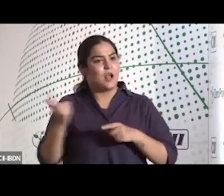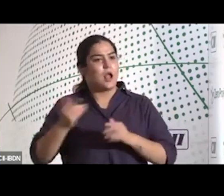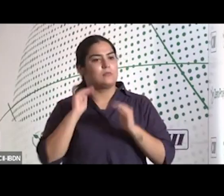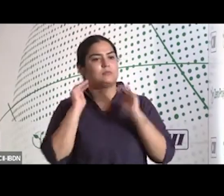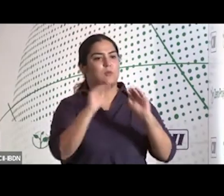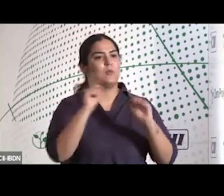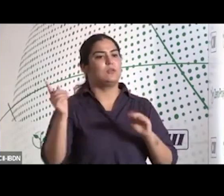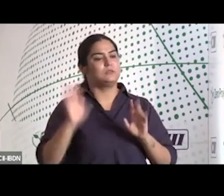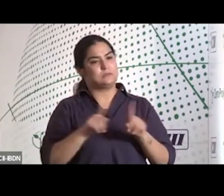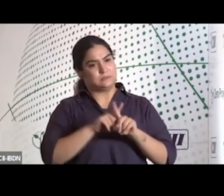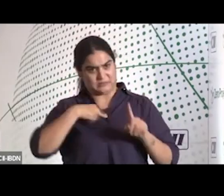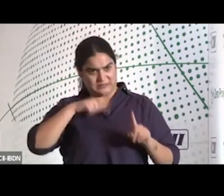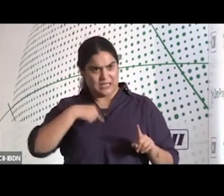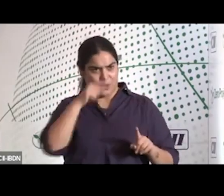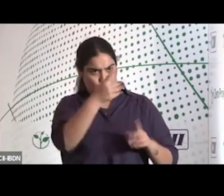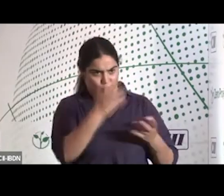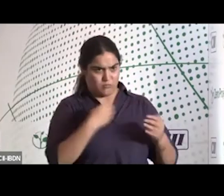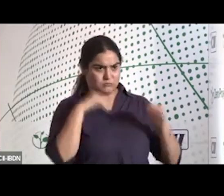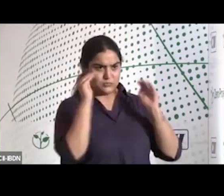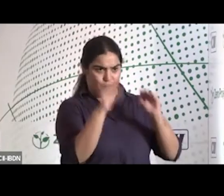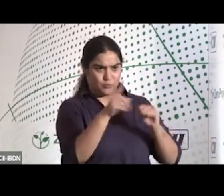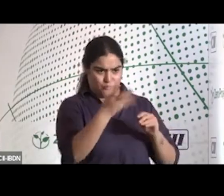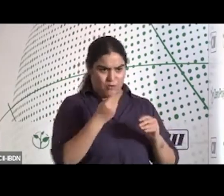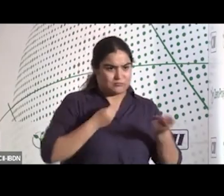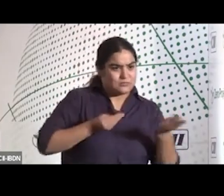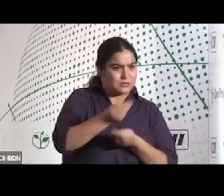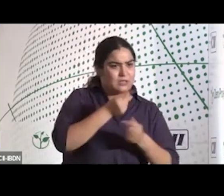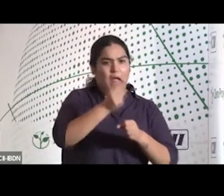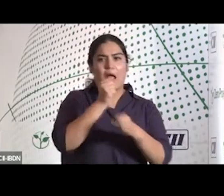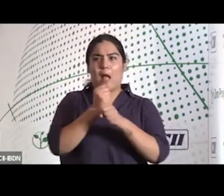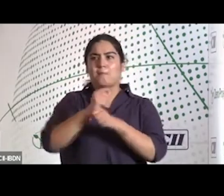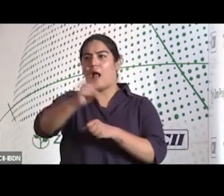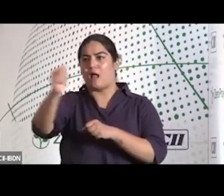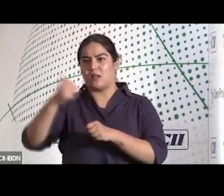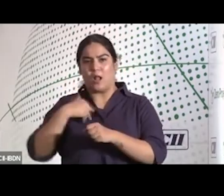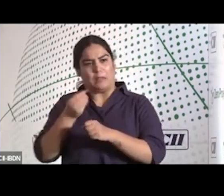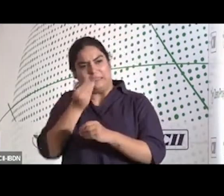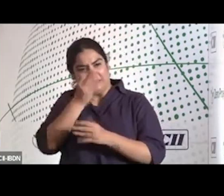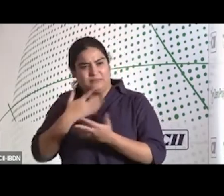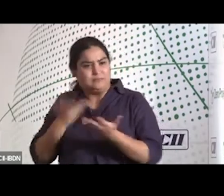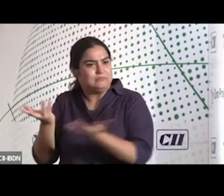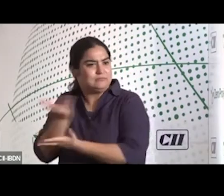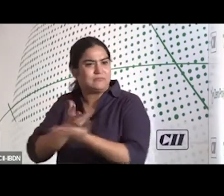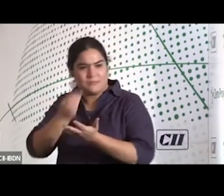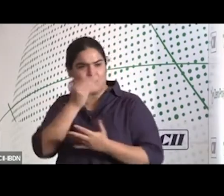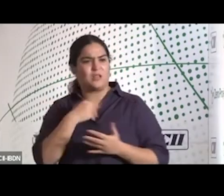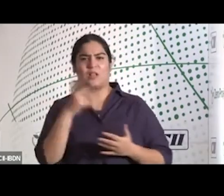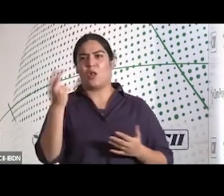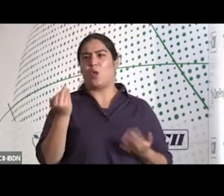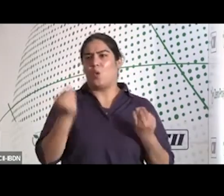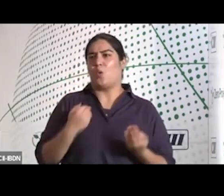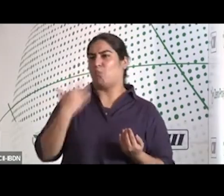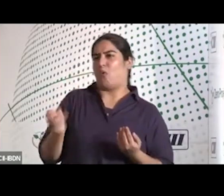or should we support you in negotiating with the companies for aid? They said, no, no, no, no, not necessary.